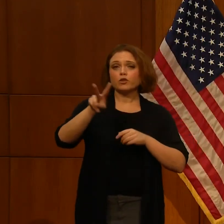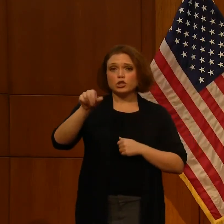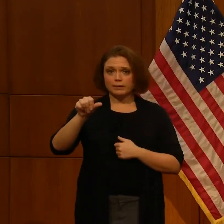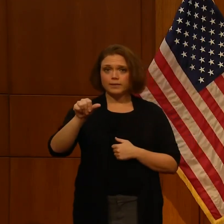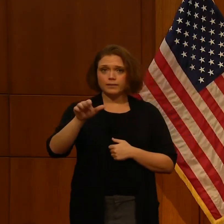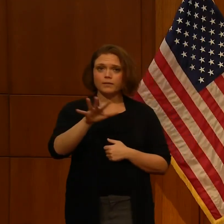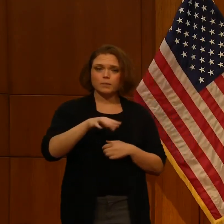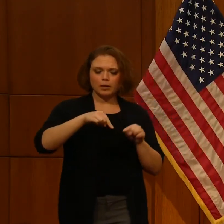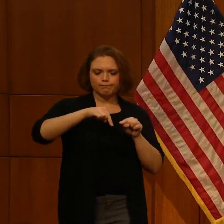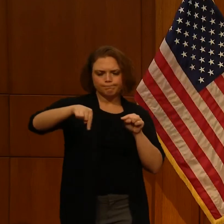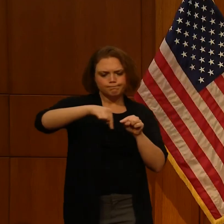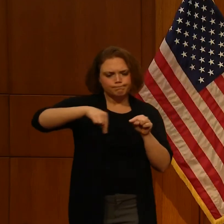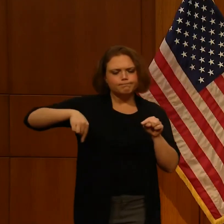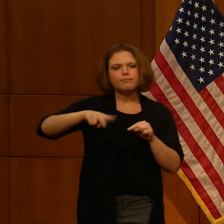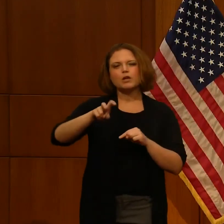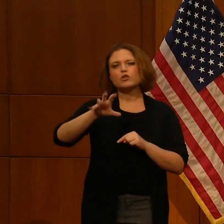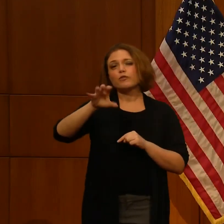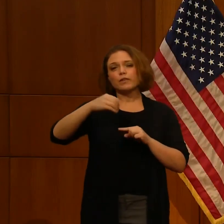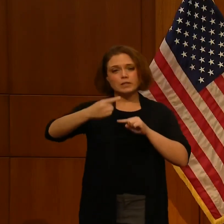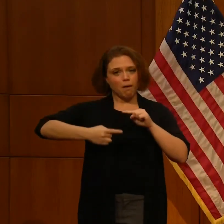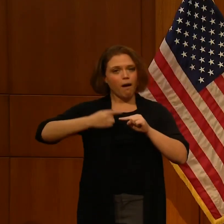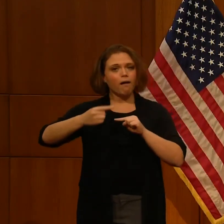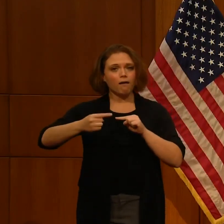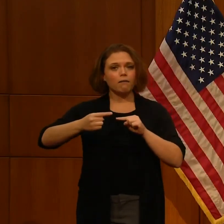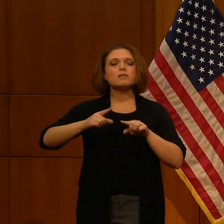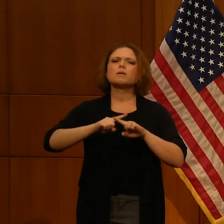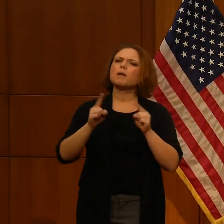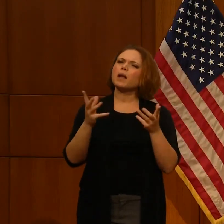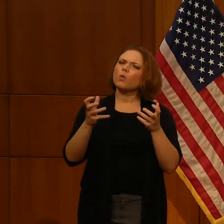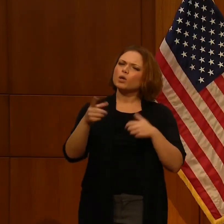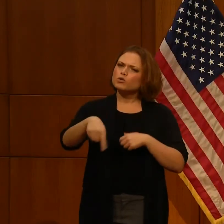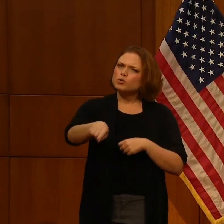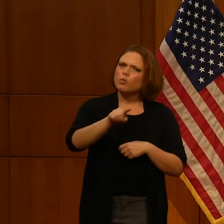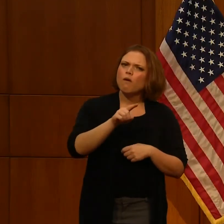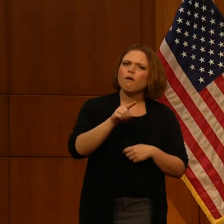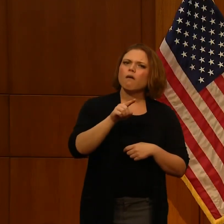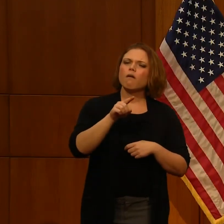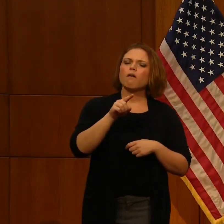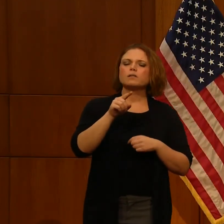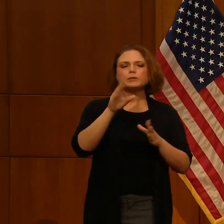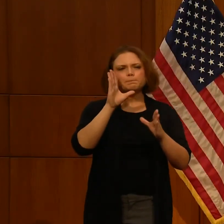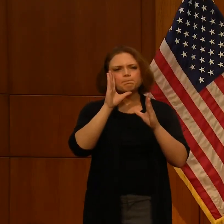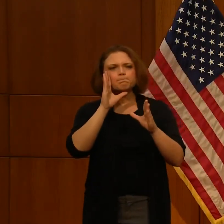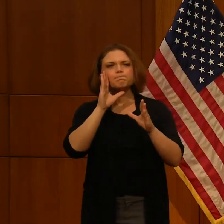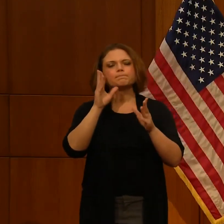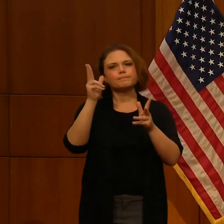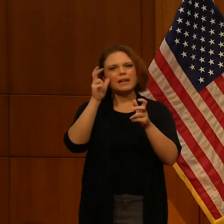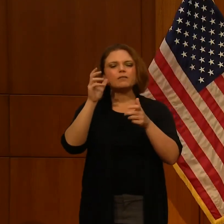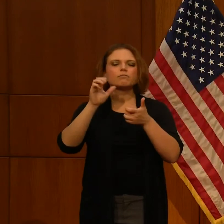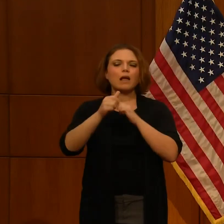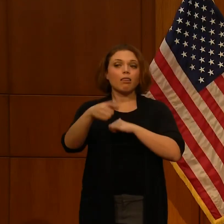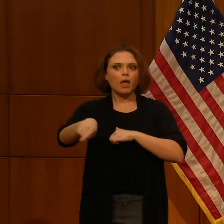PARTS OF VIRGINIA ABOUT 250 MILES FROM EACH OTHER, BUT I